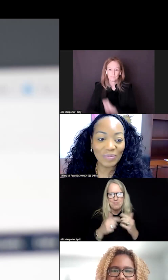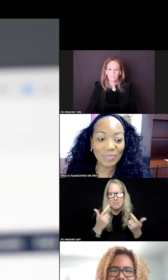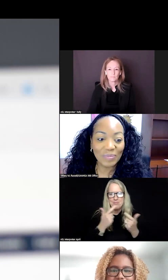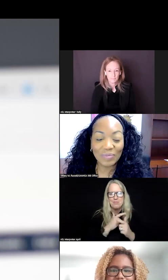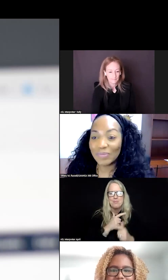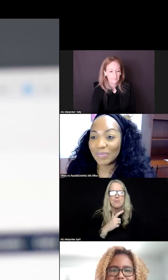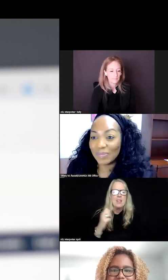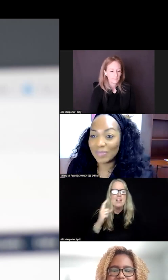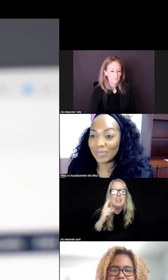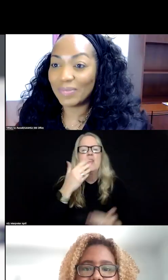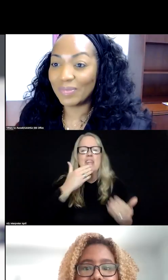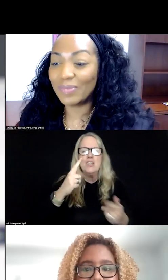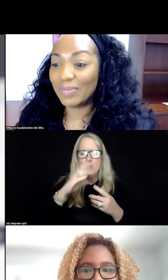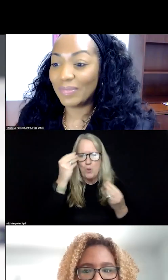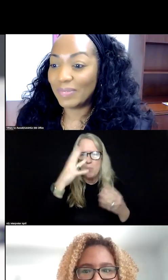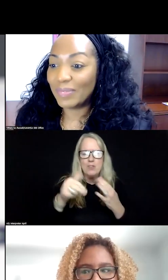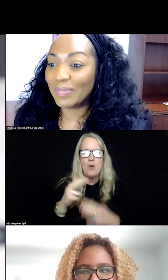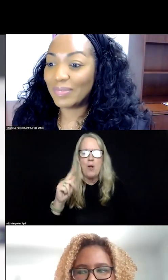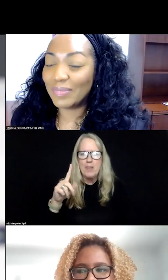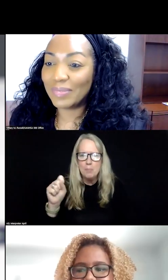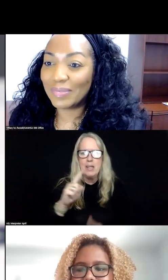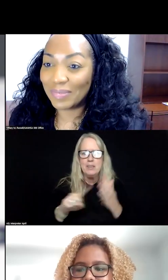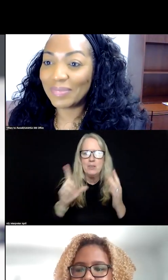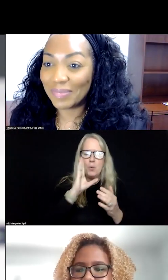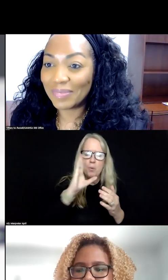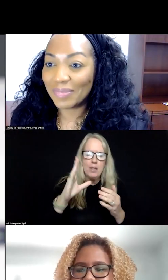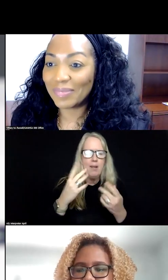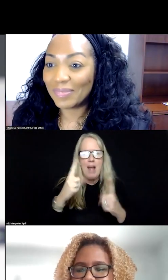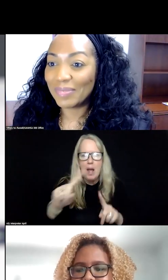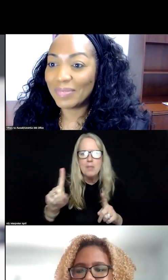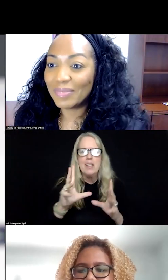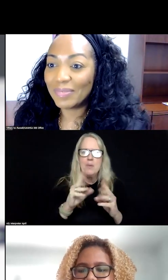AND LOOKING FORWARD TO WHAT IS COMING OUT OF THE CONVENING AND